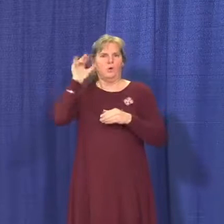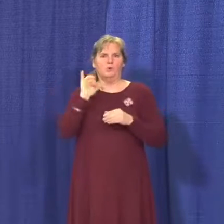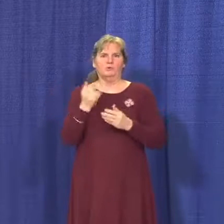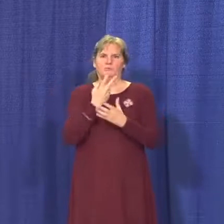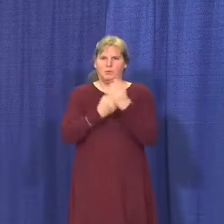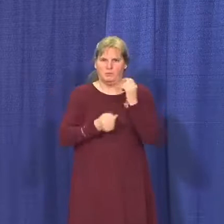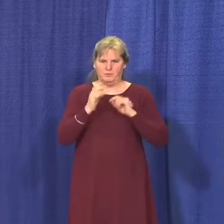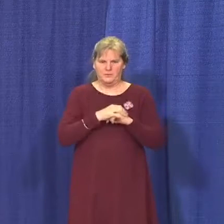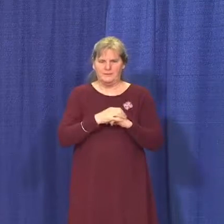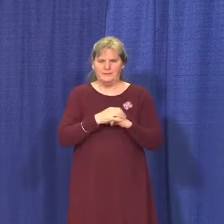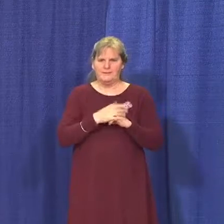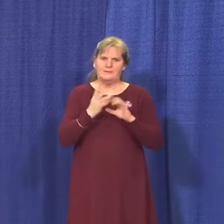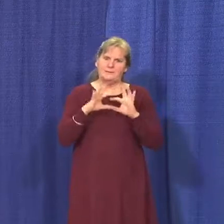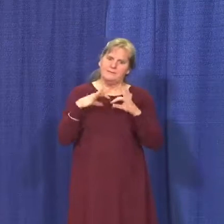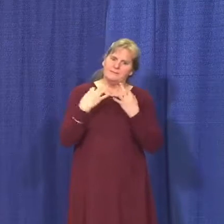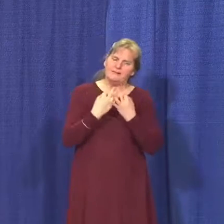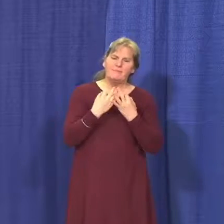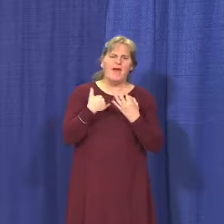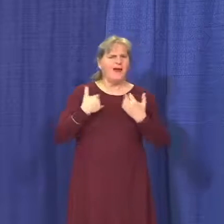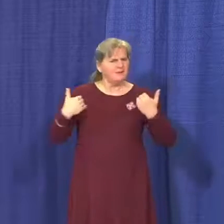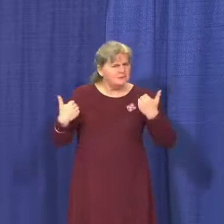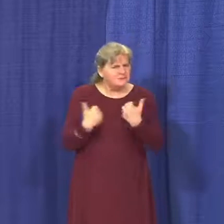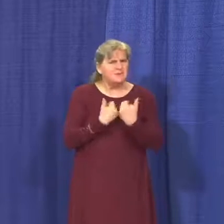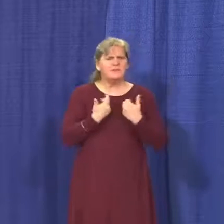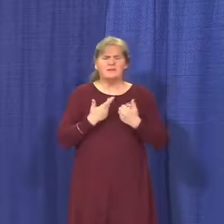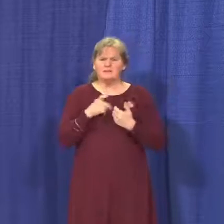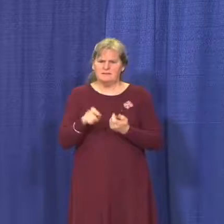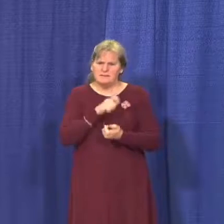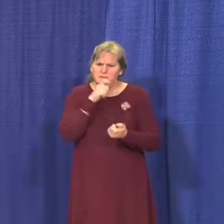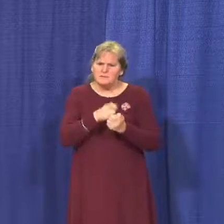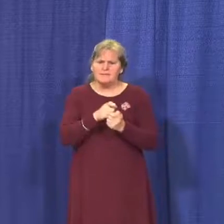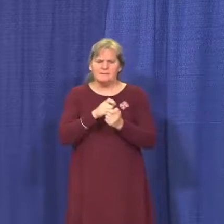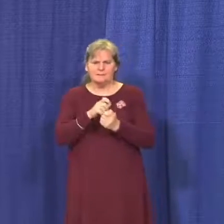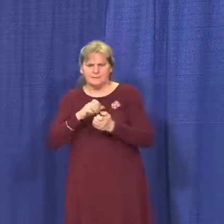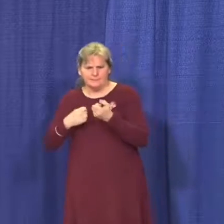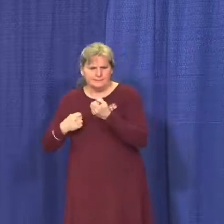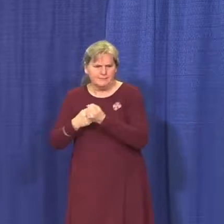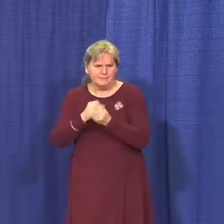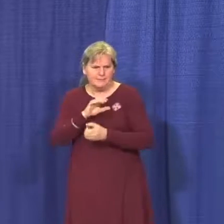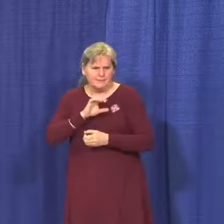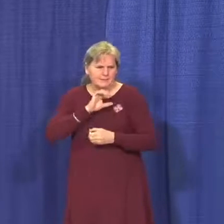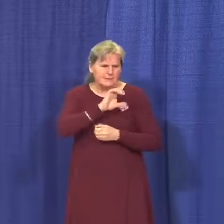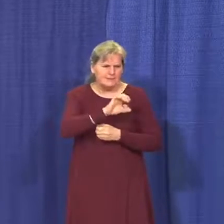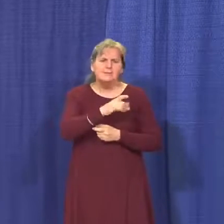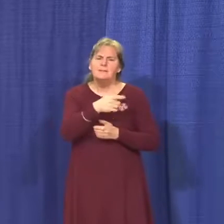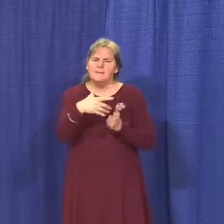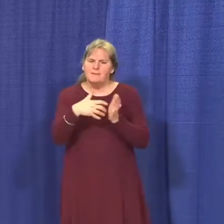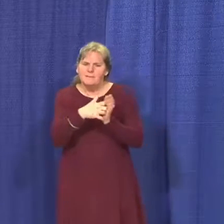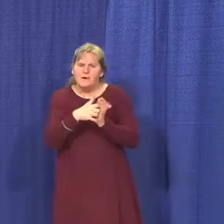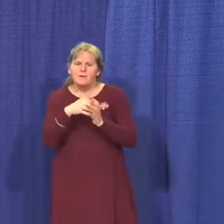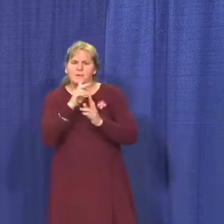The challenges faced by families in the north need to be addressed with targeted investments to ensure the most vulnerable in the community